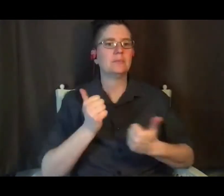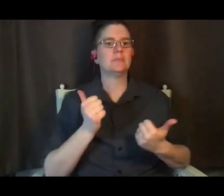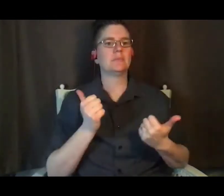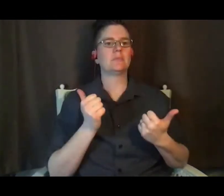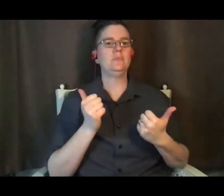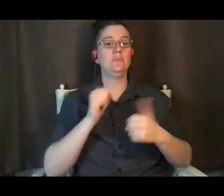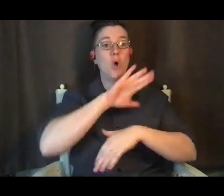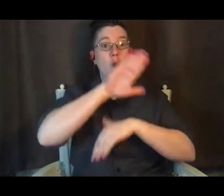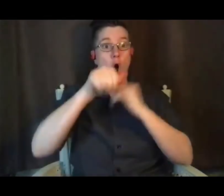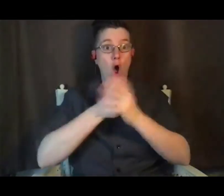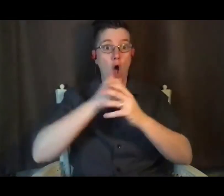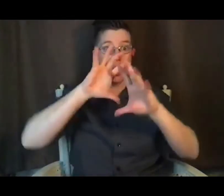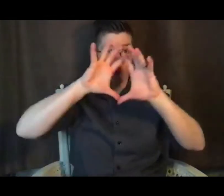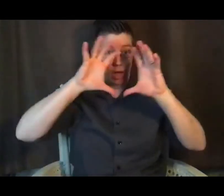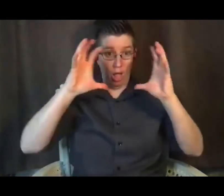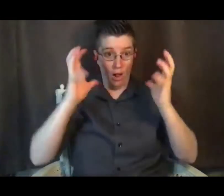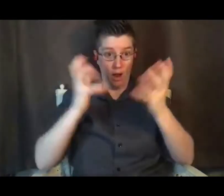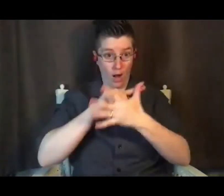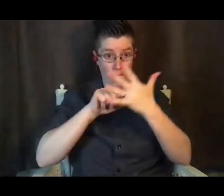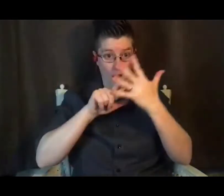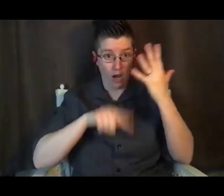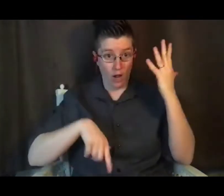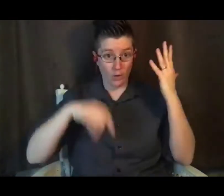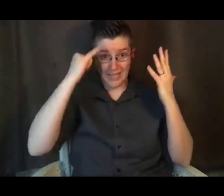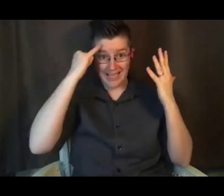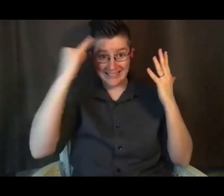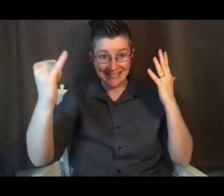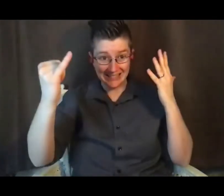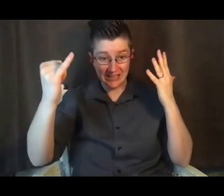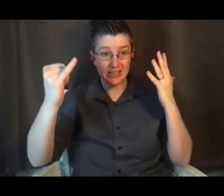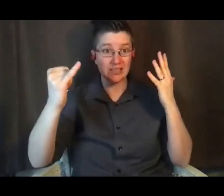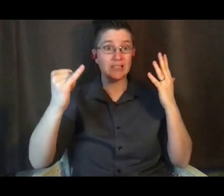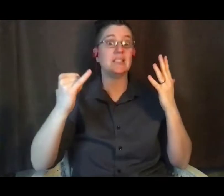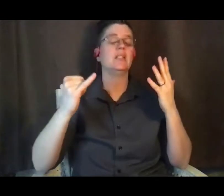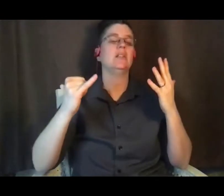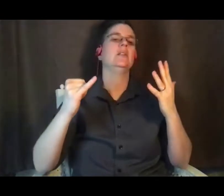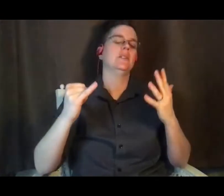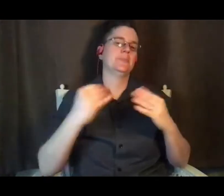rooted in ableism have always affected those of us at the margins of the margins the worst